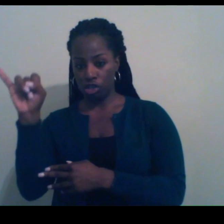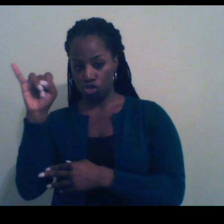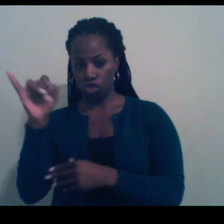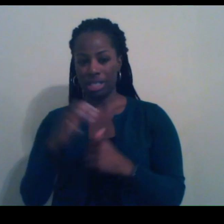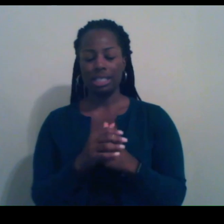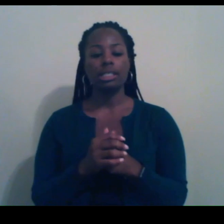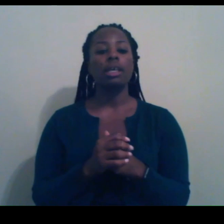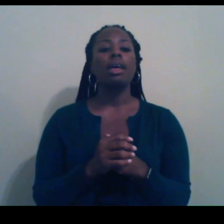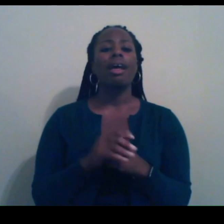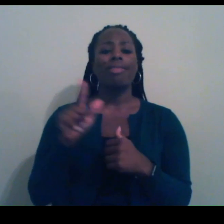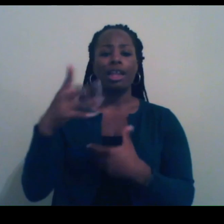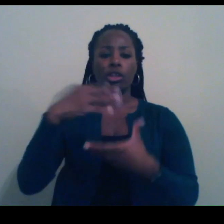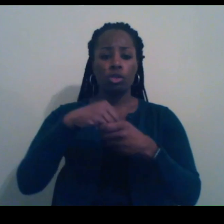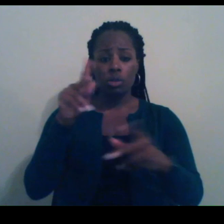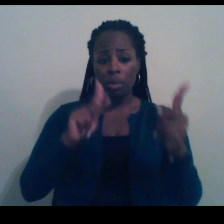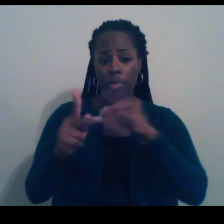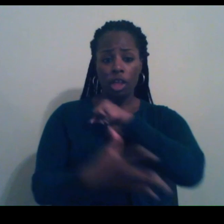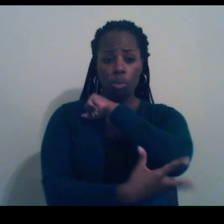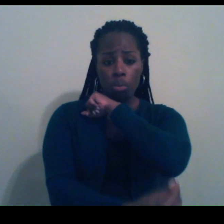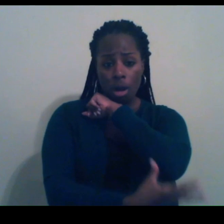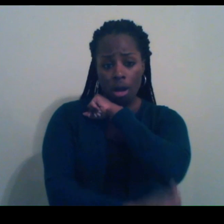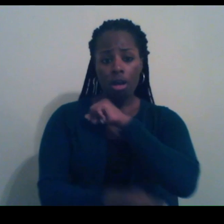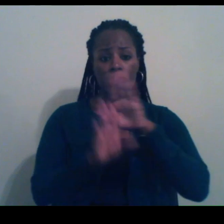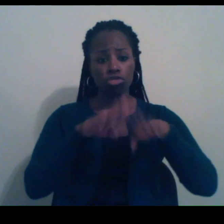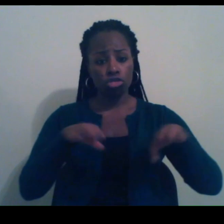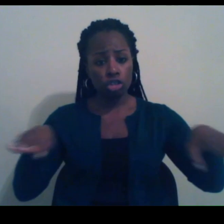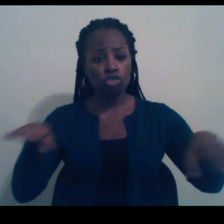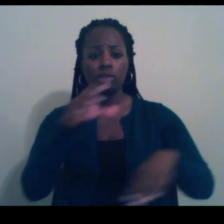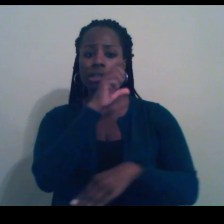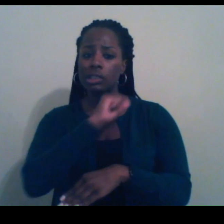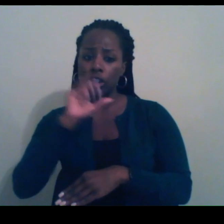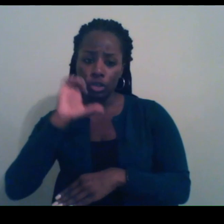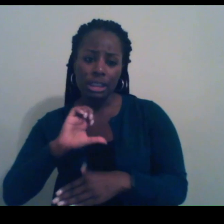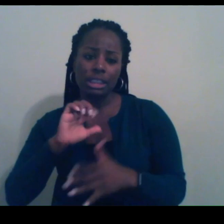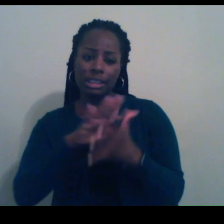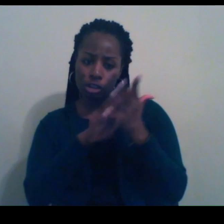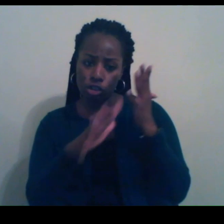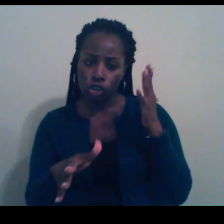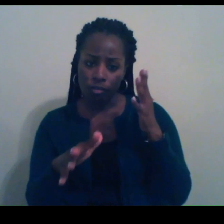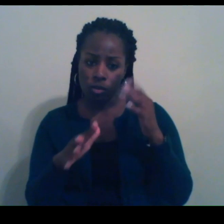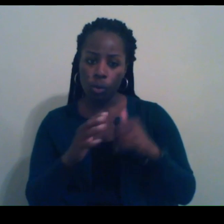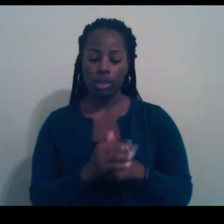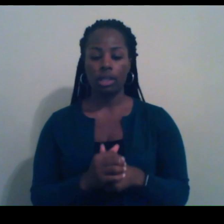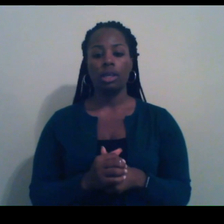and children and so forth critically we do have a regulatory responsibility for